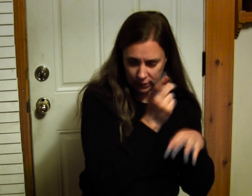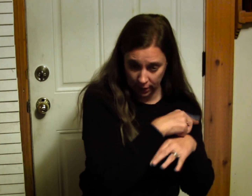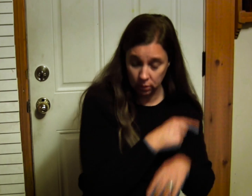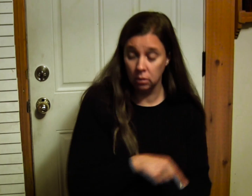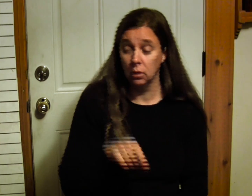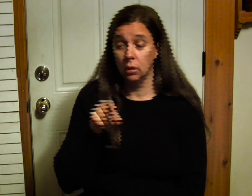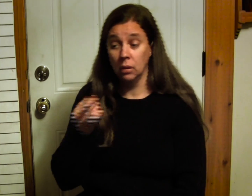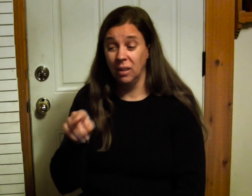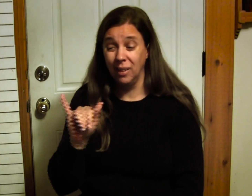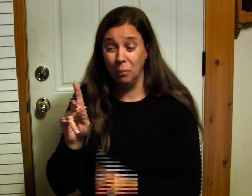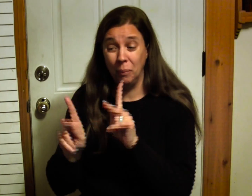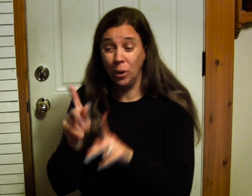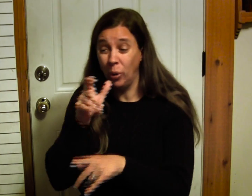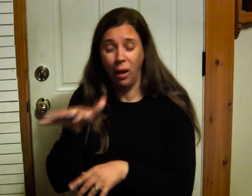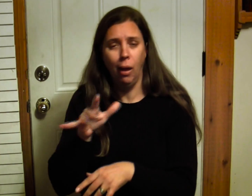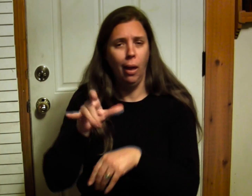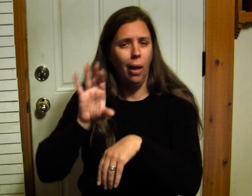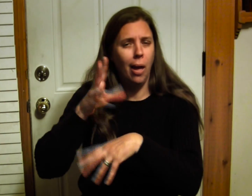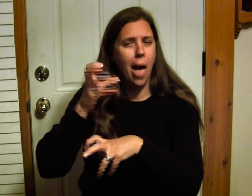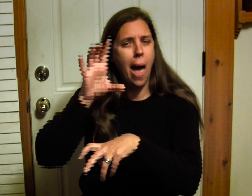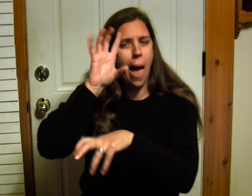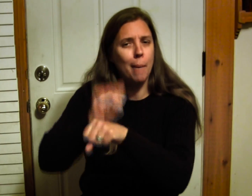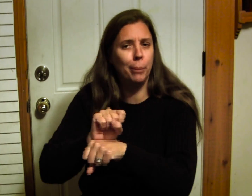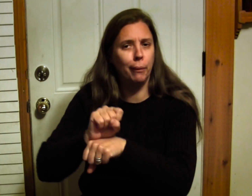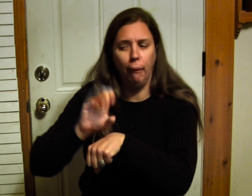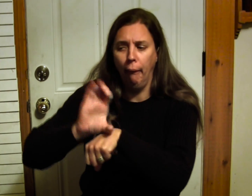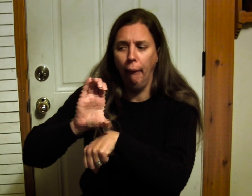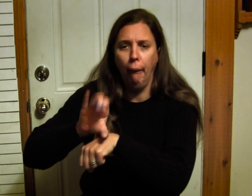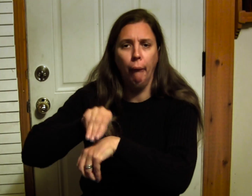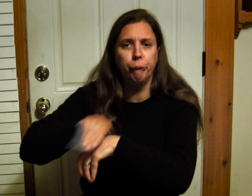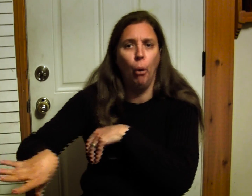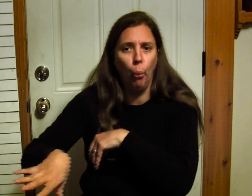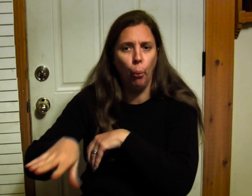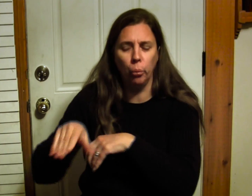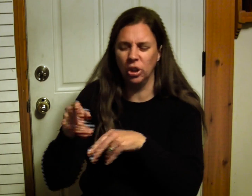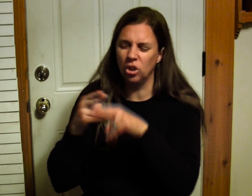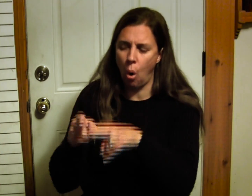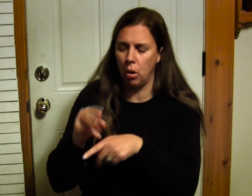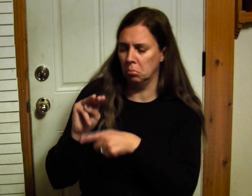The other group who do celebrate are strongly influenced by Christianity,